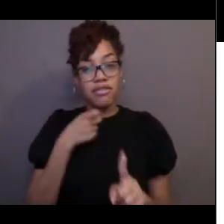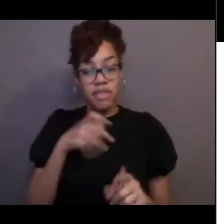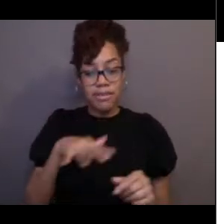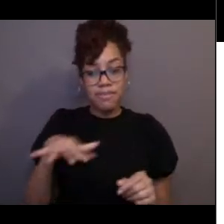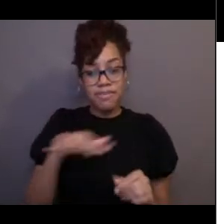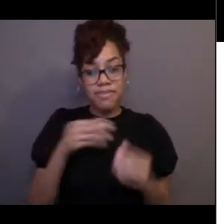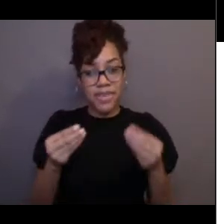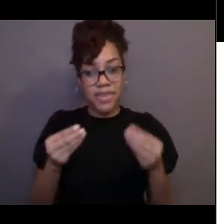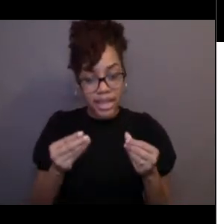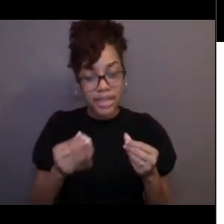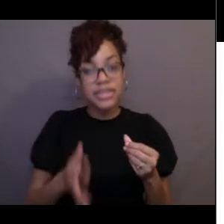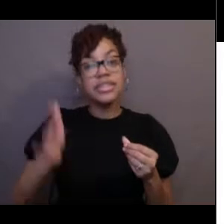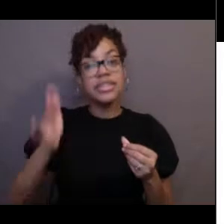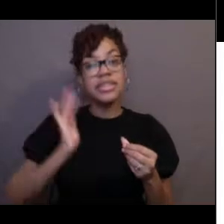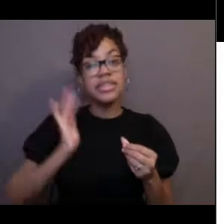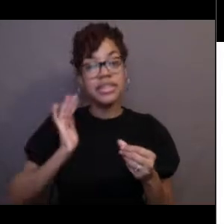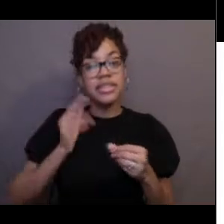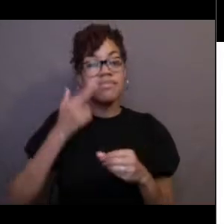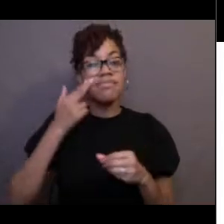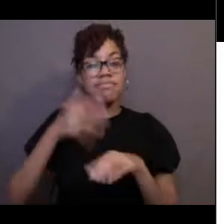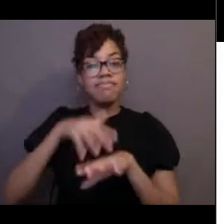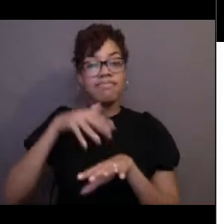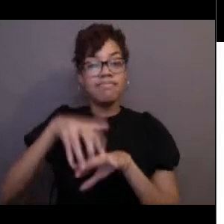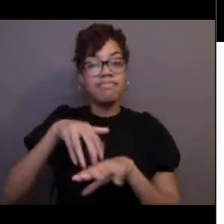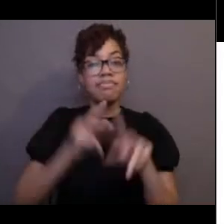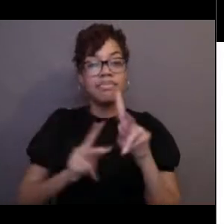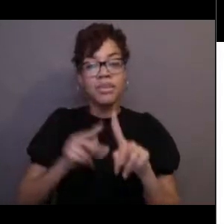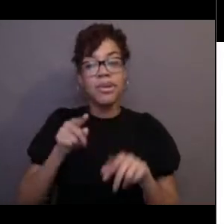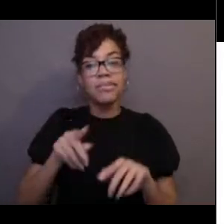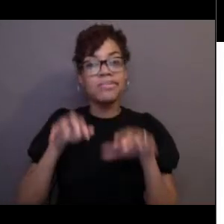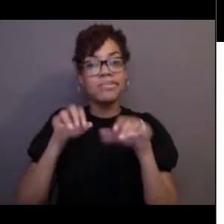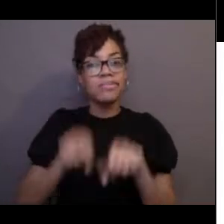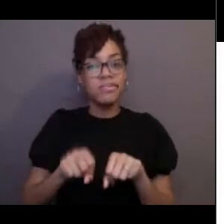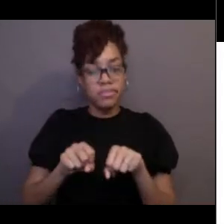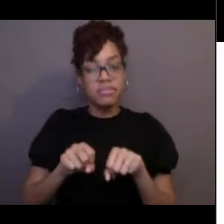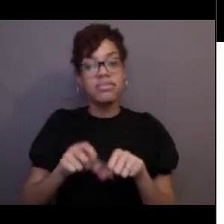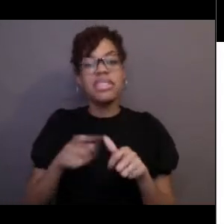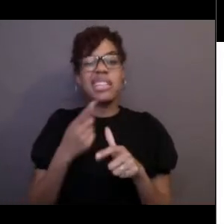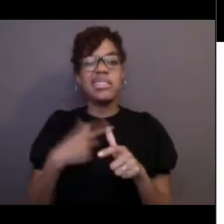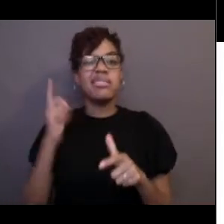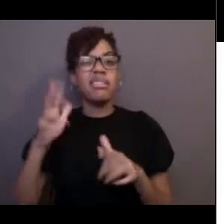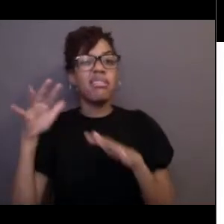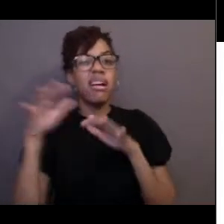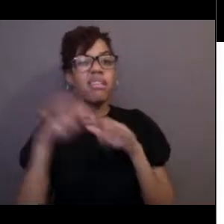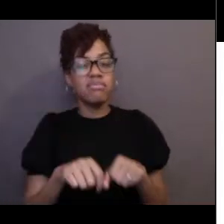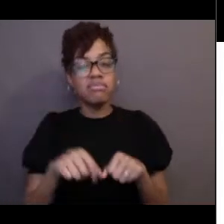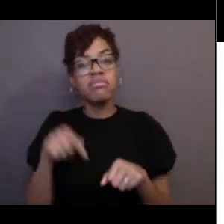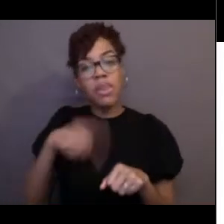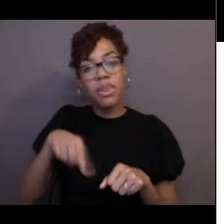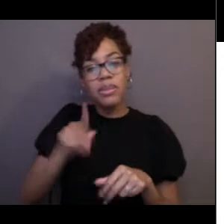who have substantial traditional and local knowledge and much to share with us. We acknowledge that Samir is coming to us